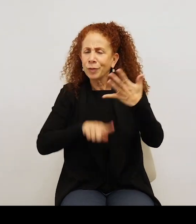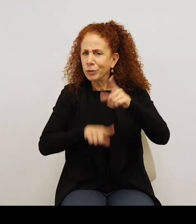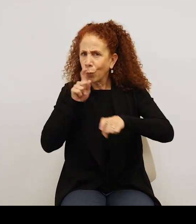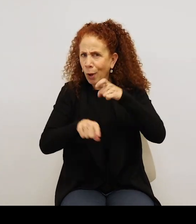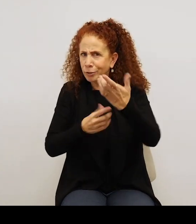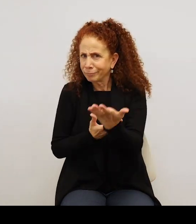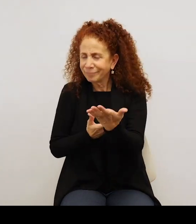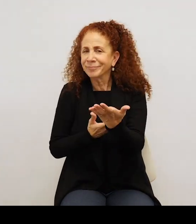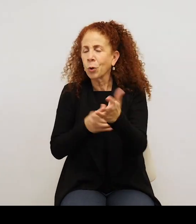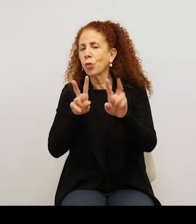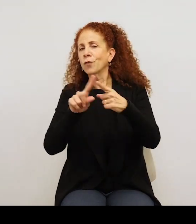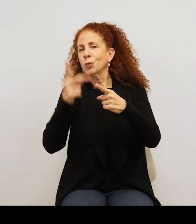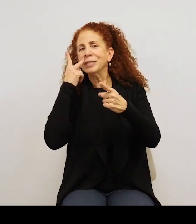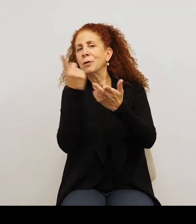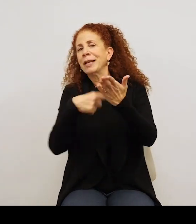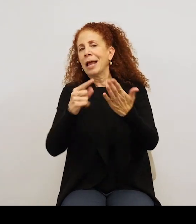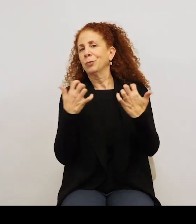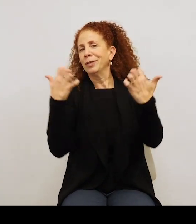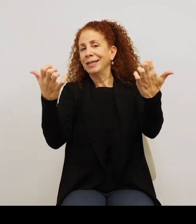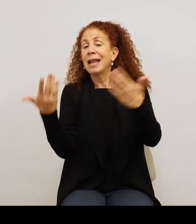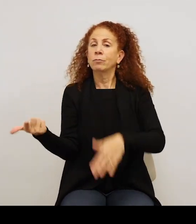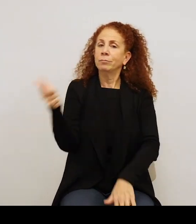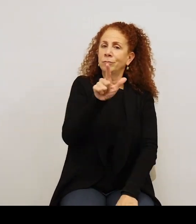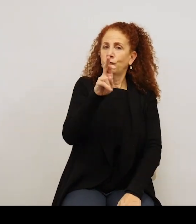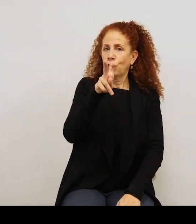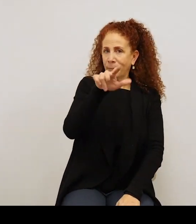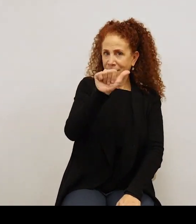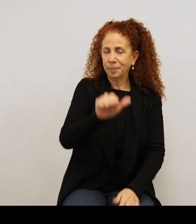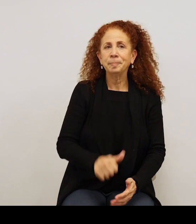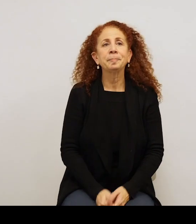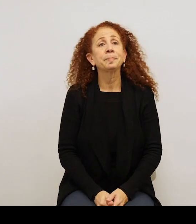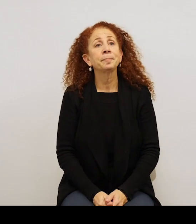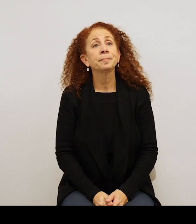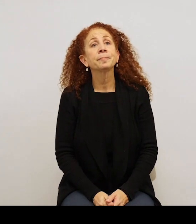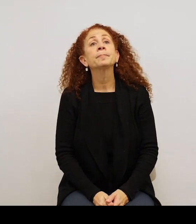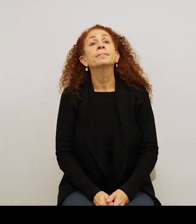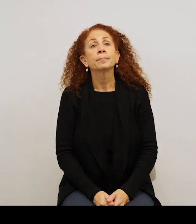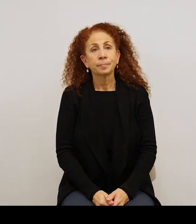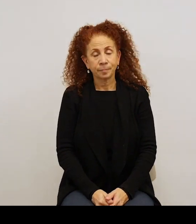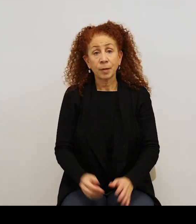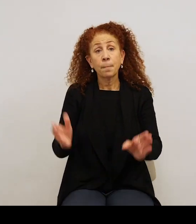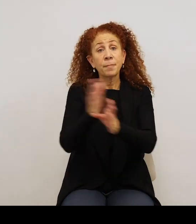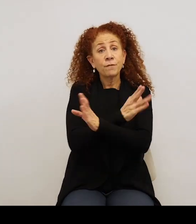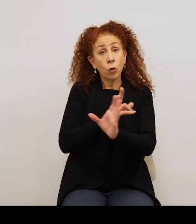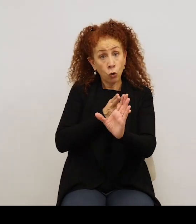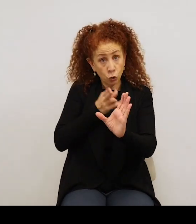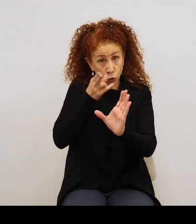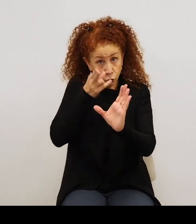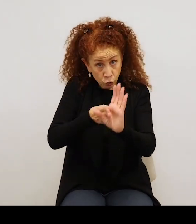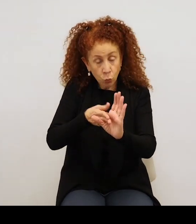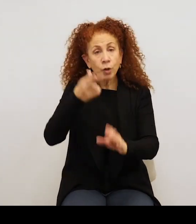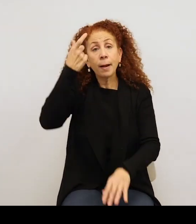so I look forward to seeing you next week. And now I'll turn the mic over to [? Ramia. ?] Before joining the Bergen Technical University